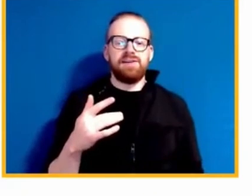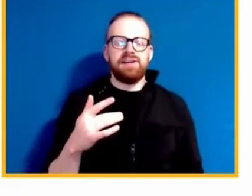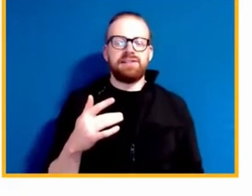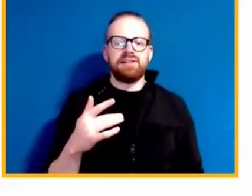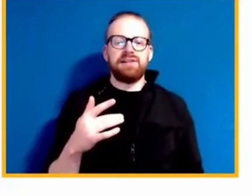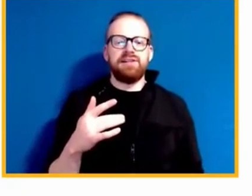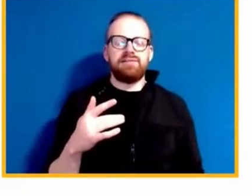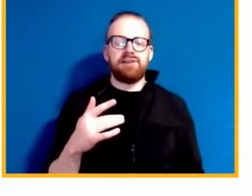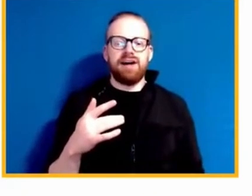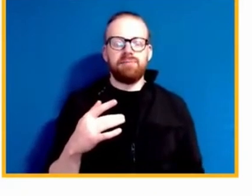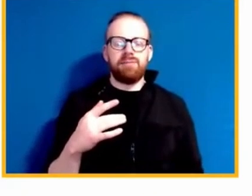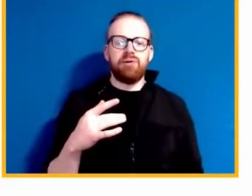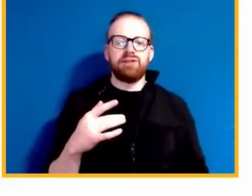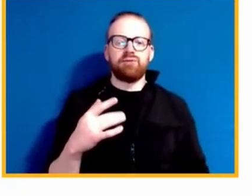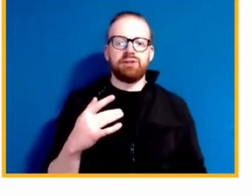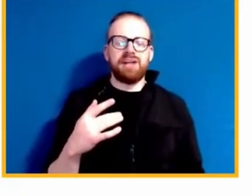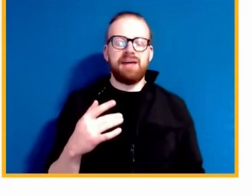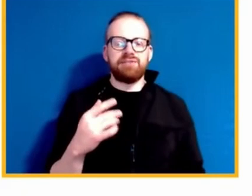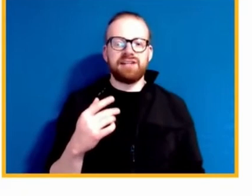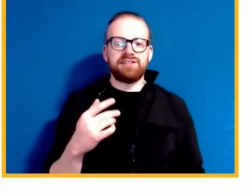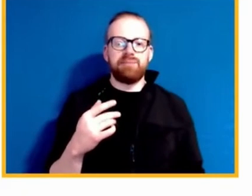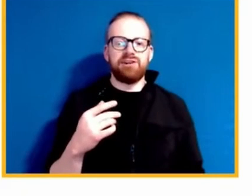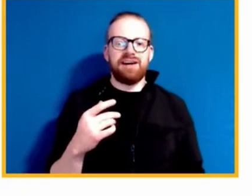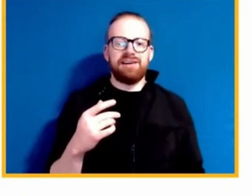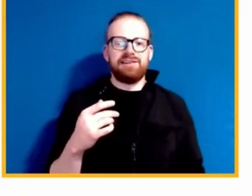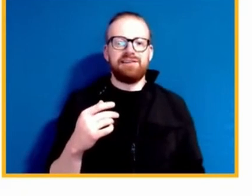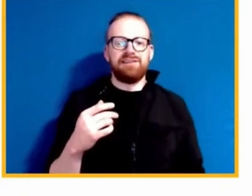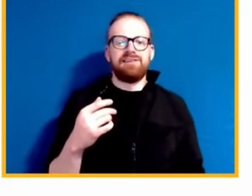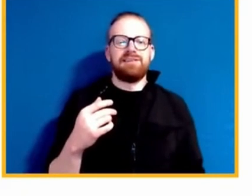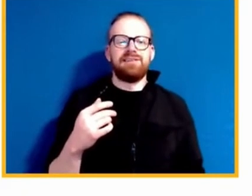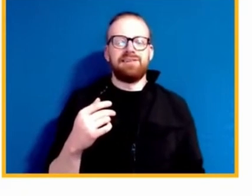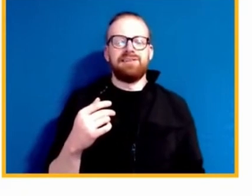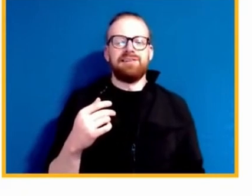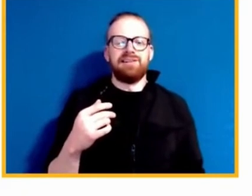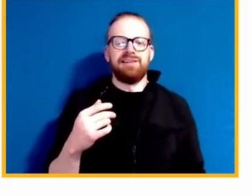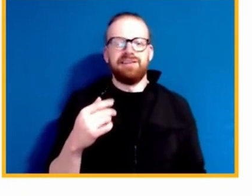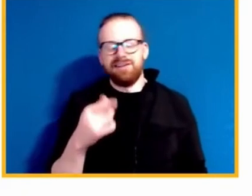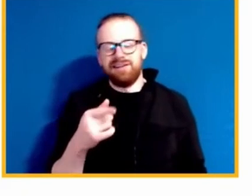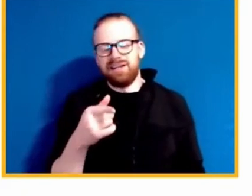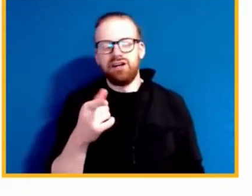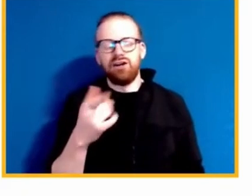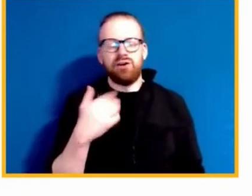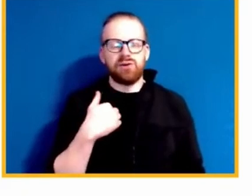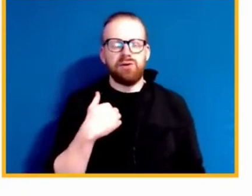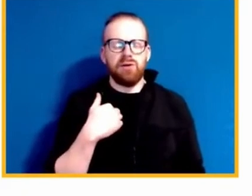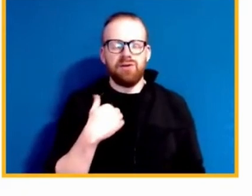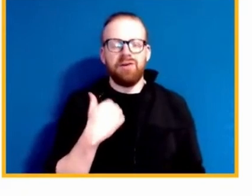kind of pan it out but it always came to the center of the body, so just make sure that you have many